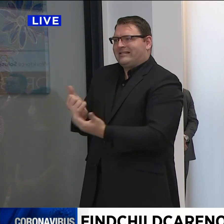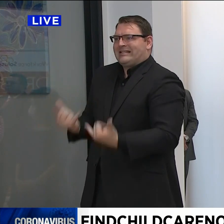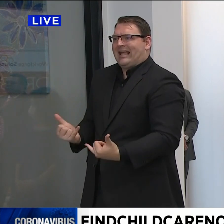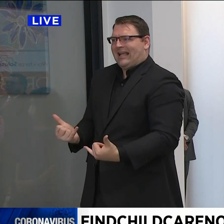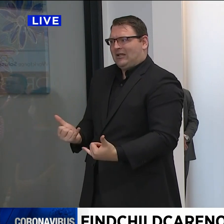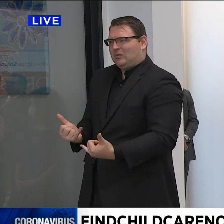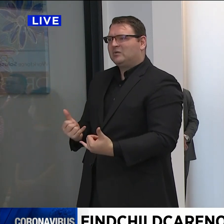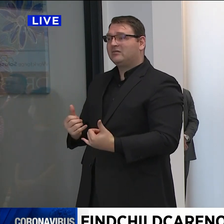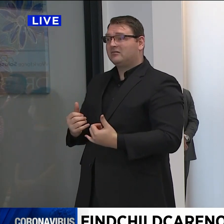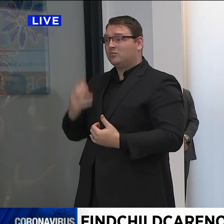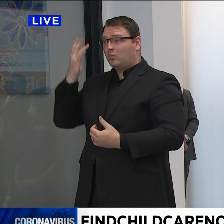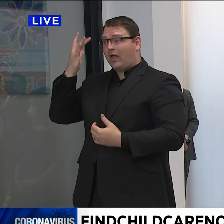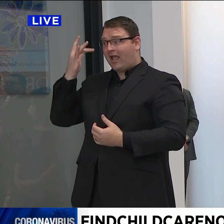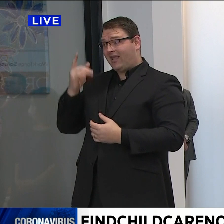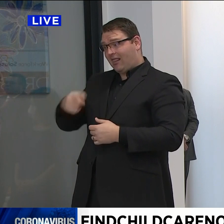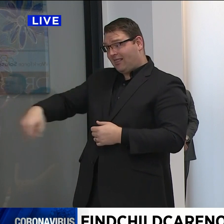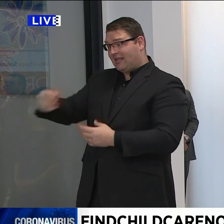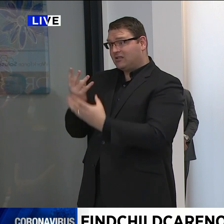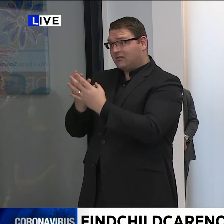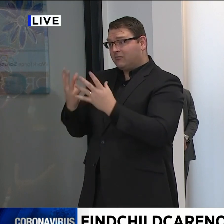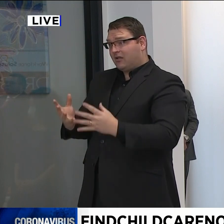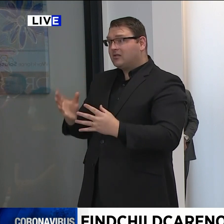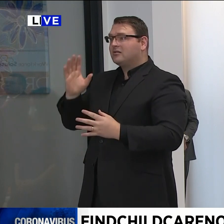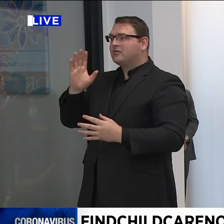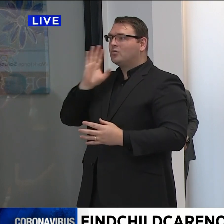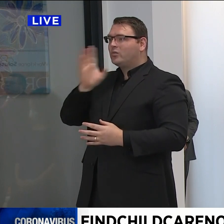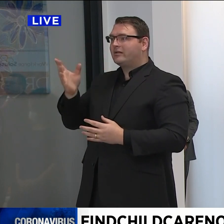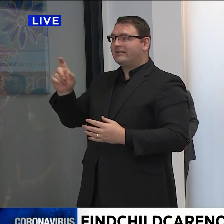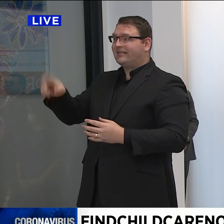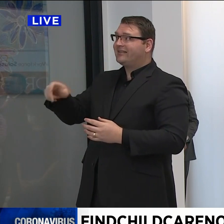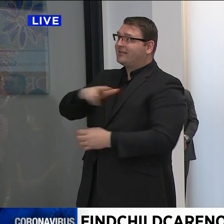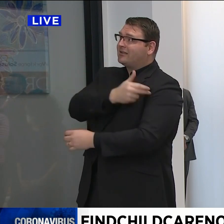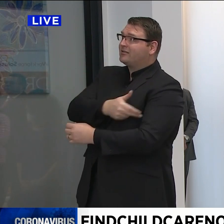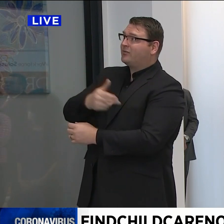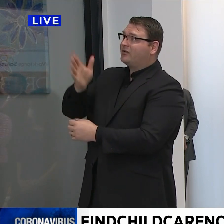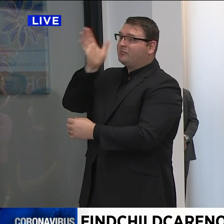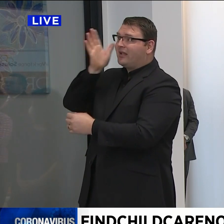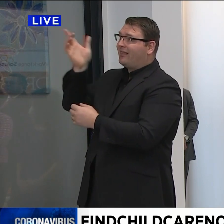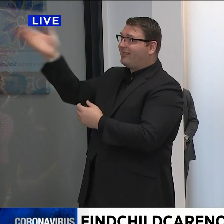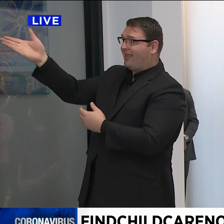quickly reduce the population in in the jail. Because these folks the jail. Because these folks getting sick are going to need